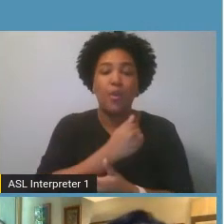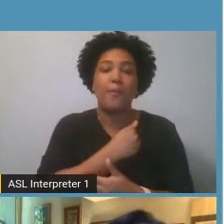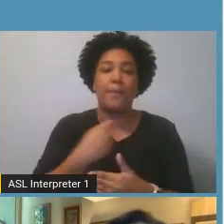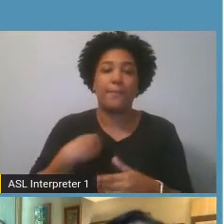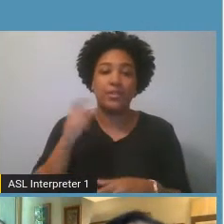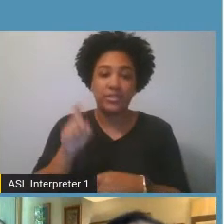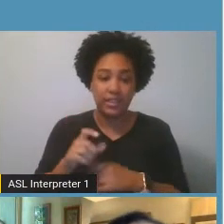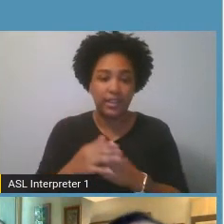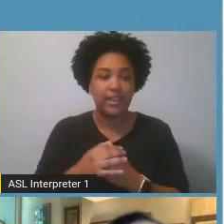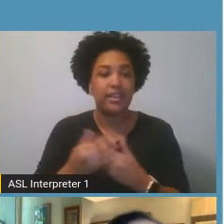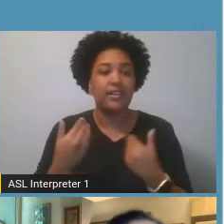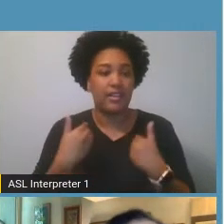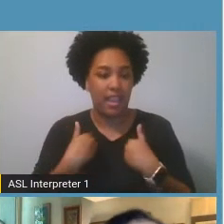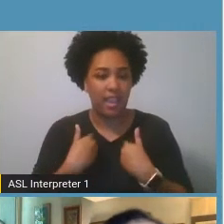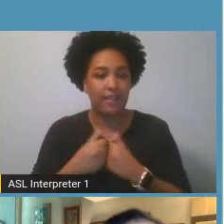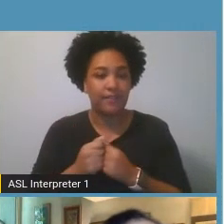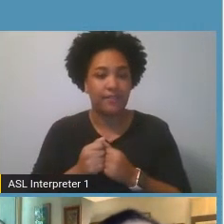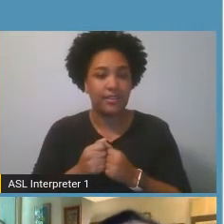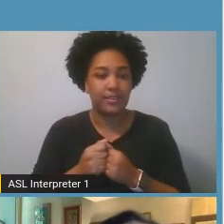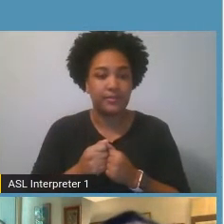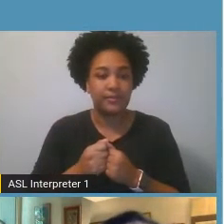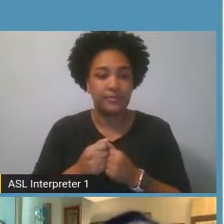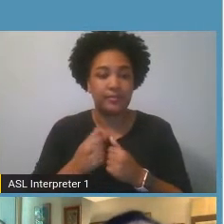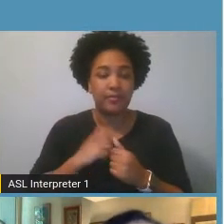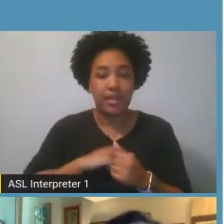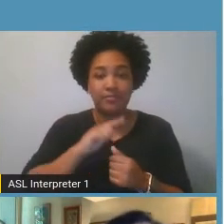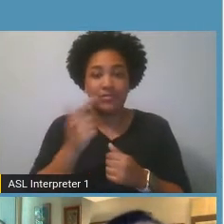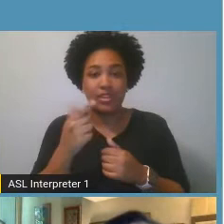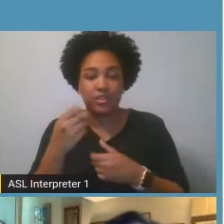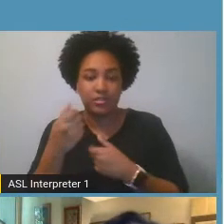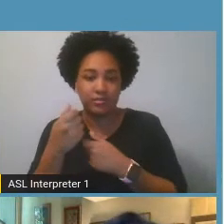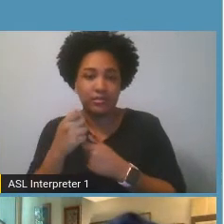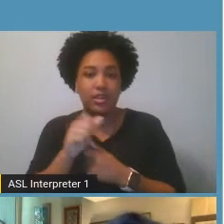use. My other interest is personal and church and community archives.